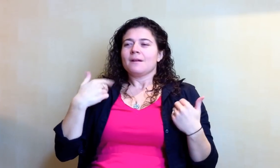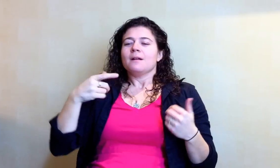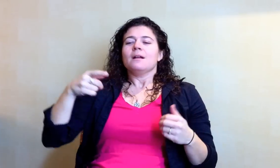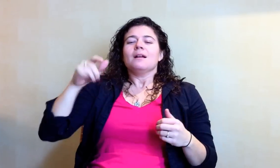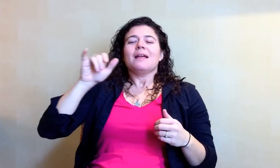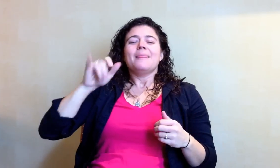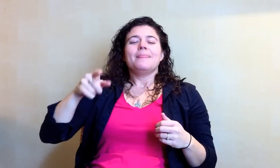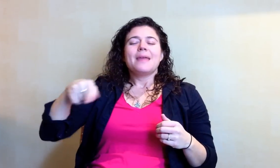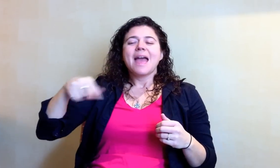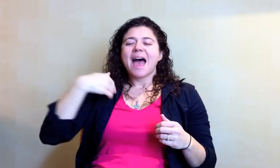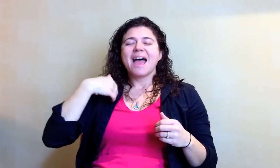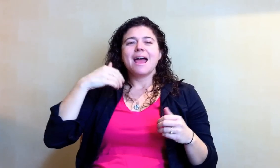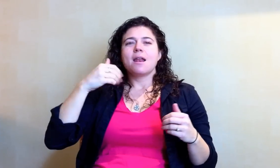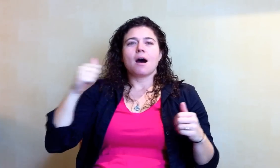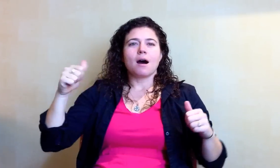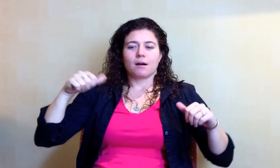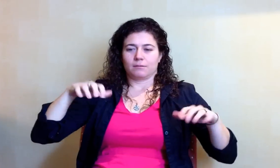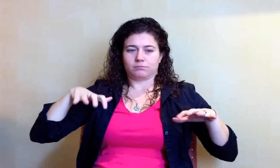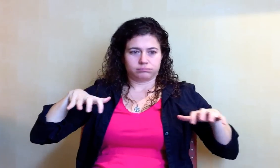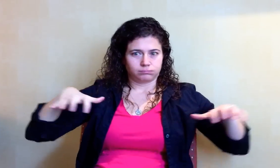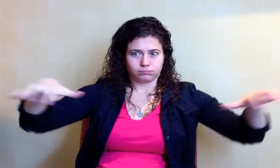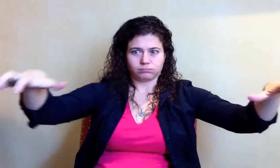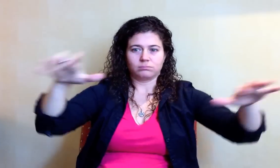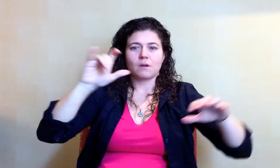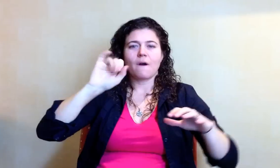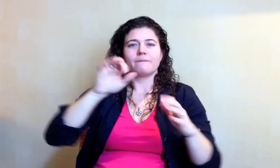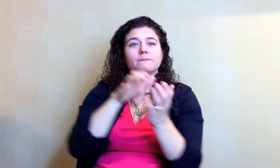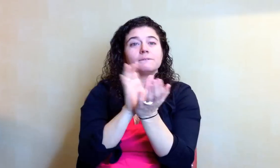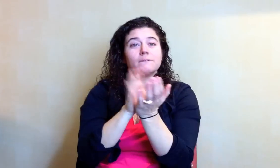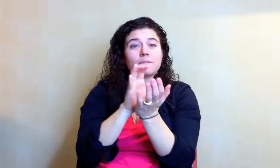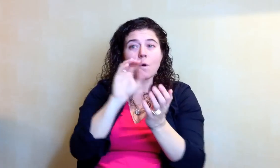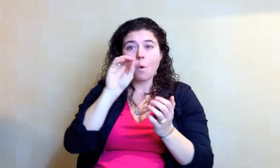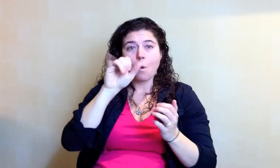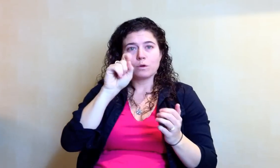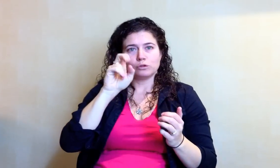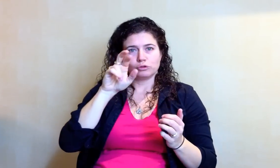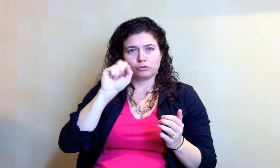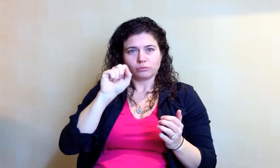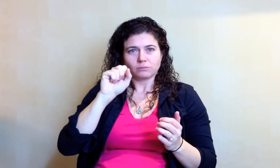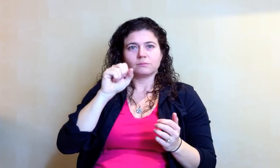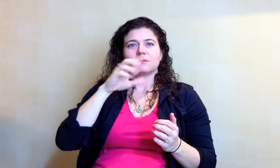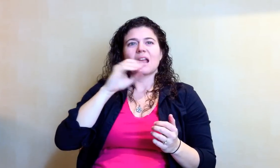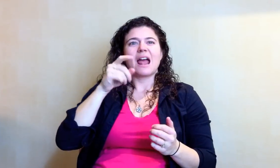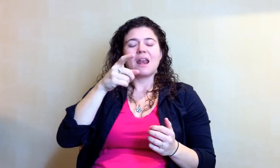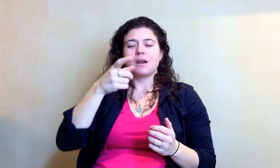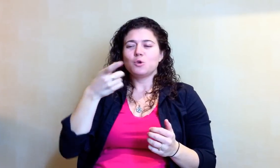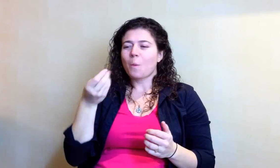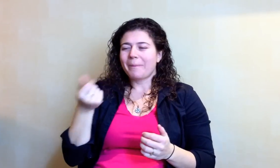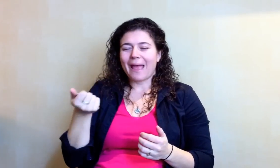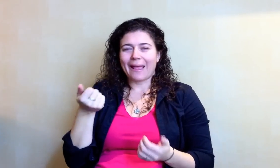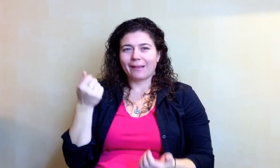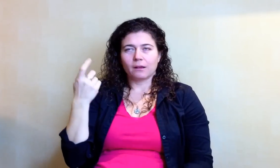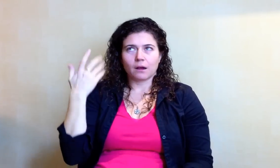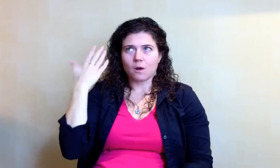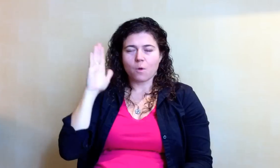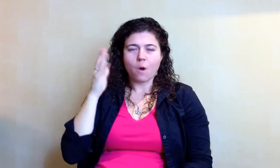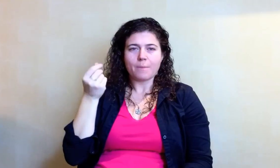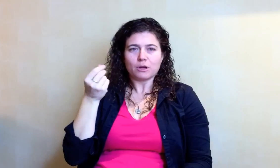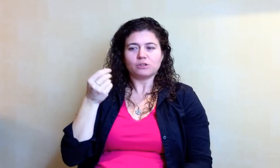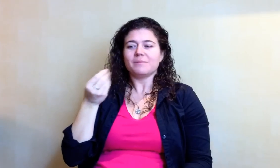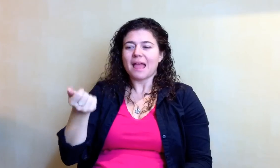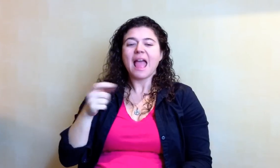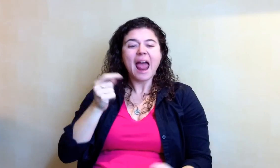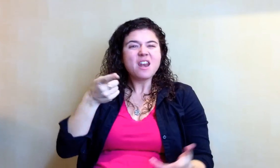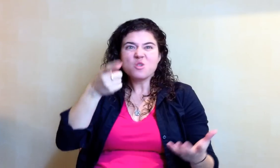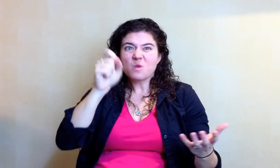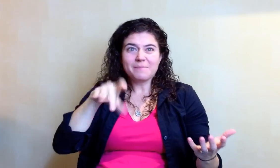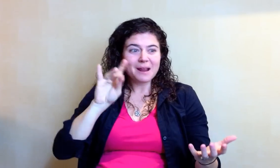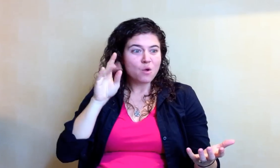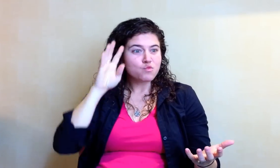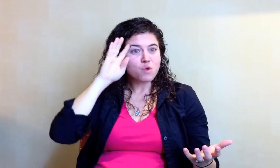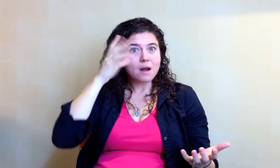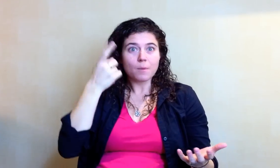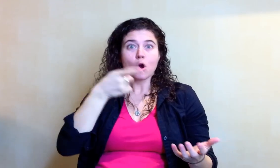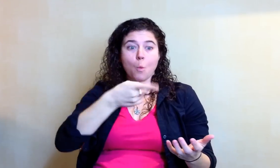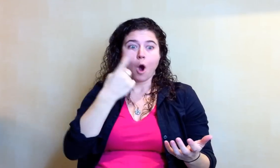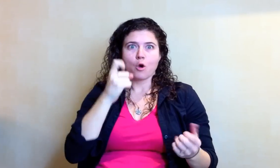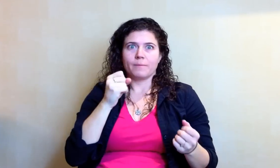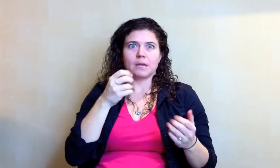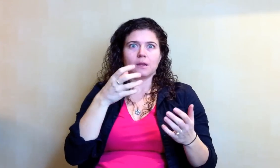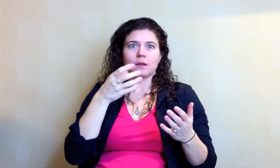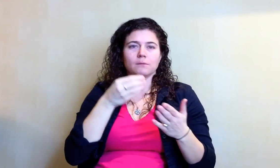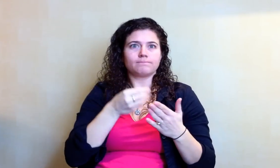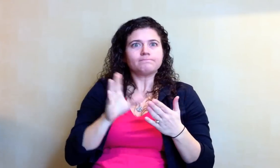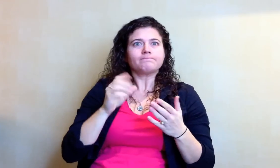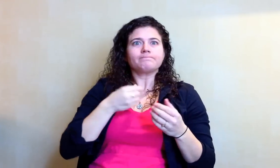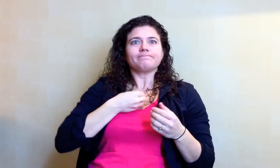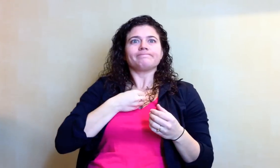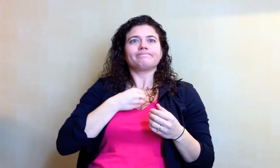They had a pool of oysters in which you pay, I don’t know how much, to pick a oyster. You could get lucky and get the most rare pearl.